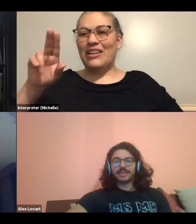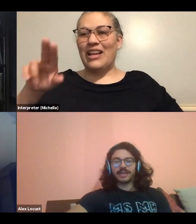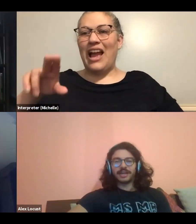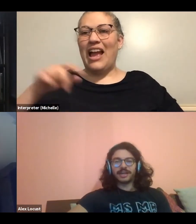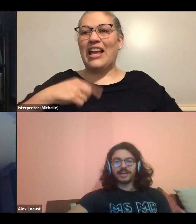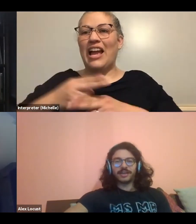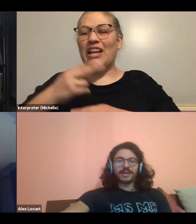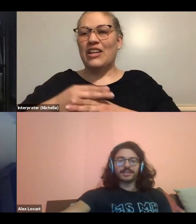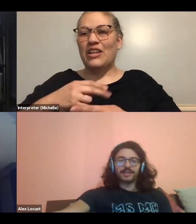Emily Beitiks: Nice Alex.